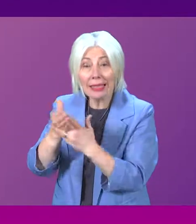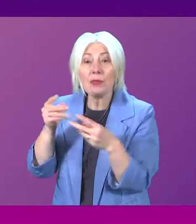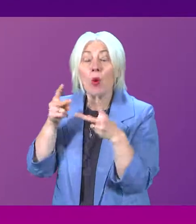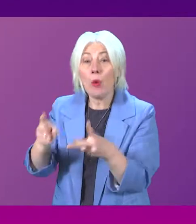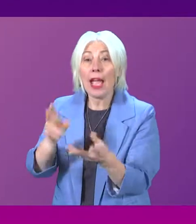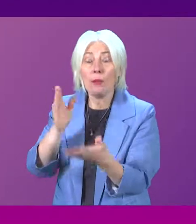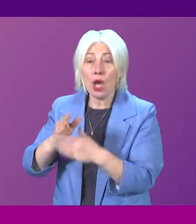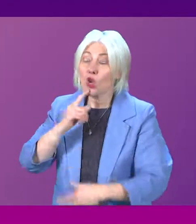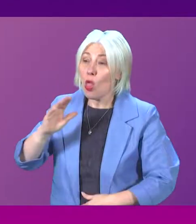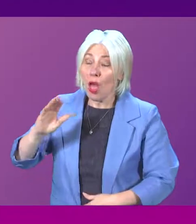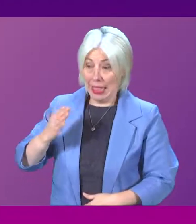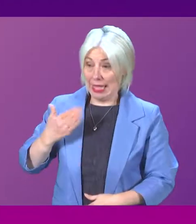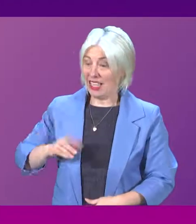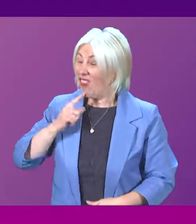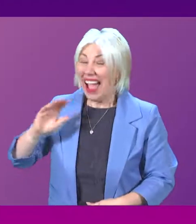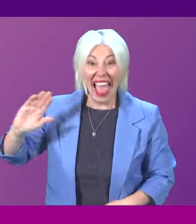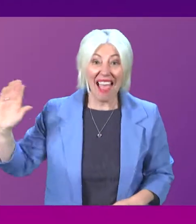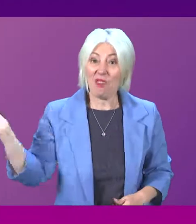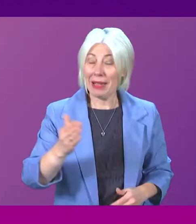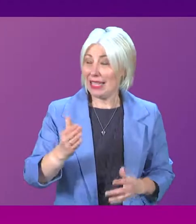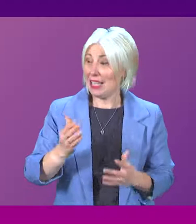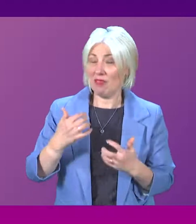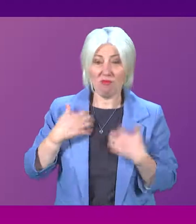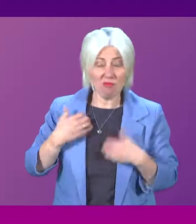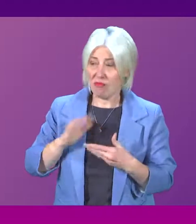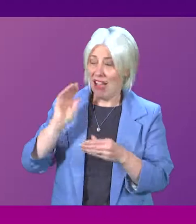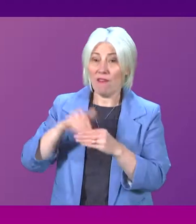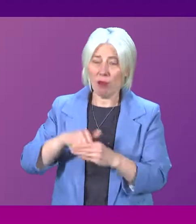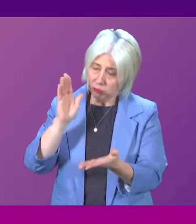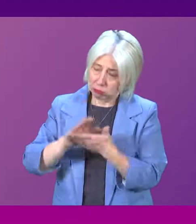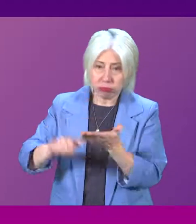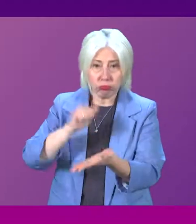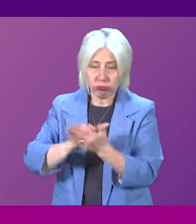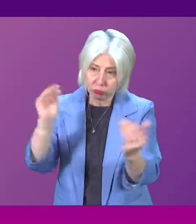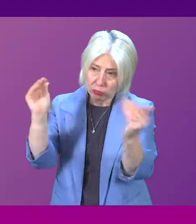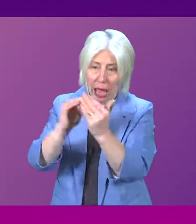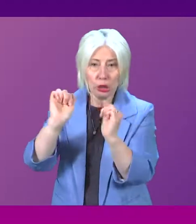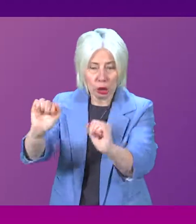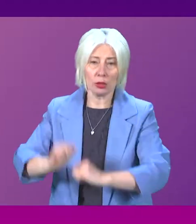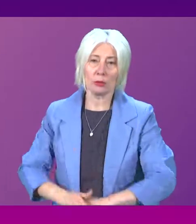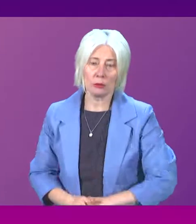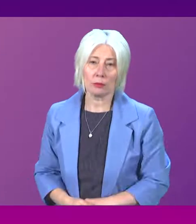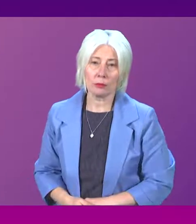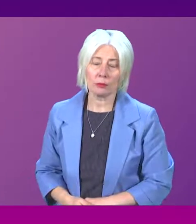the needs of all interested parties are properly and adequately met as a consequence.